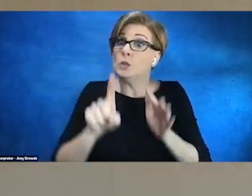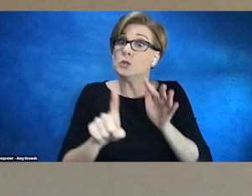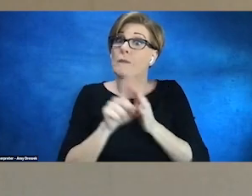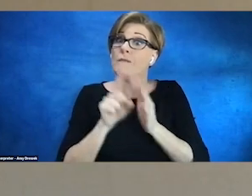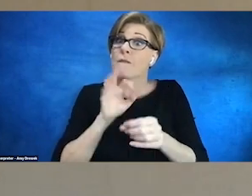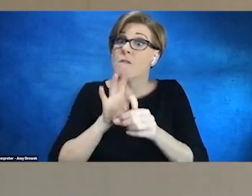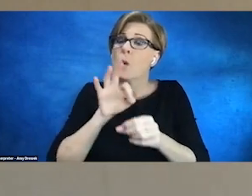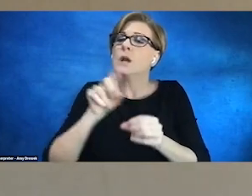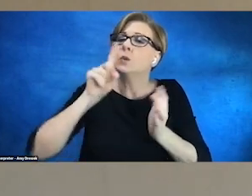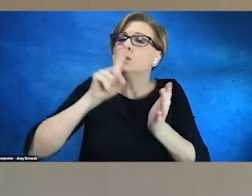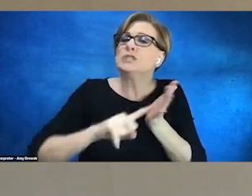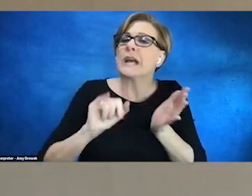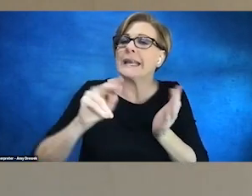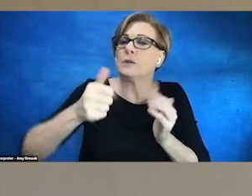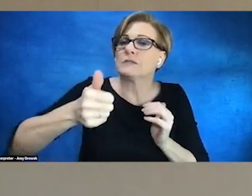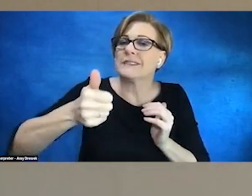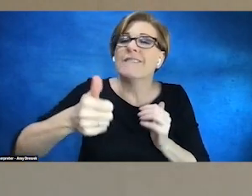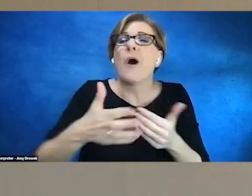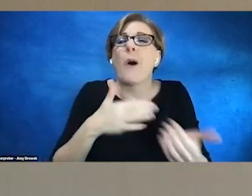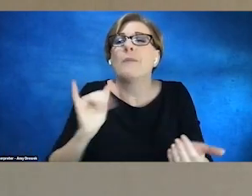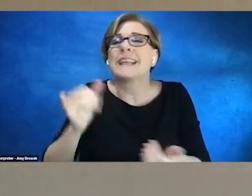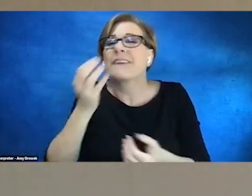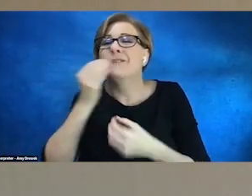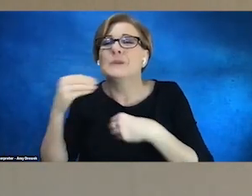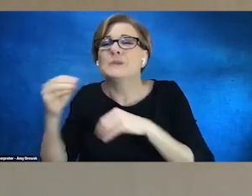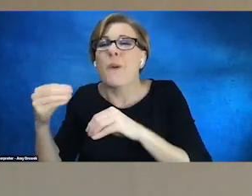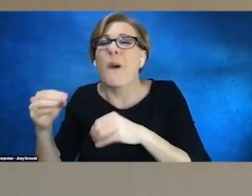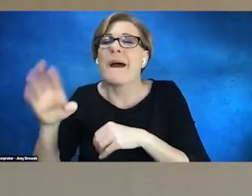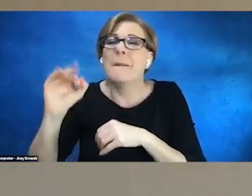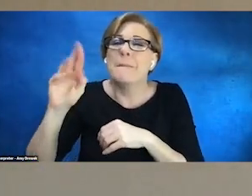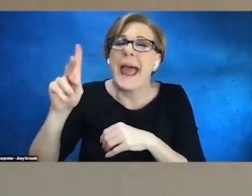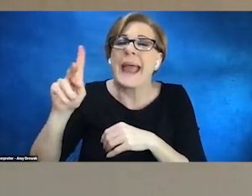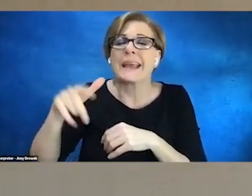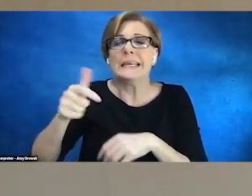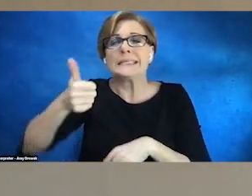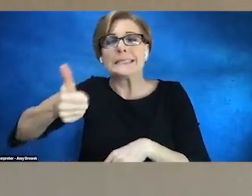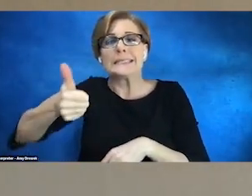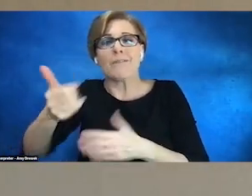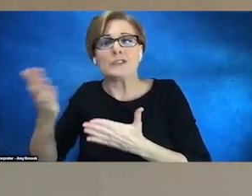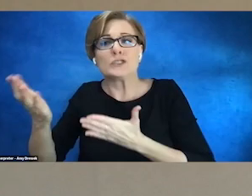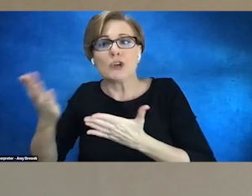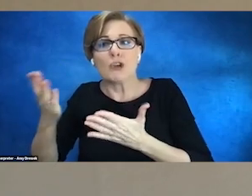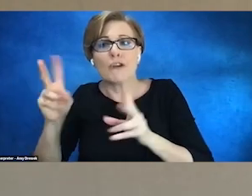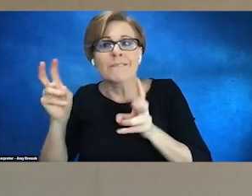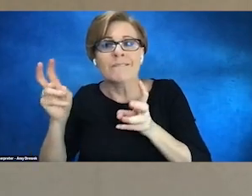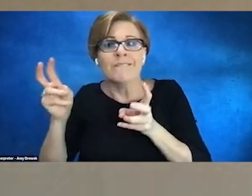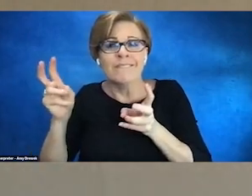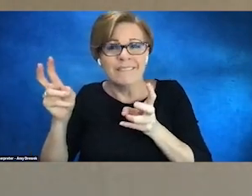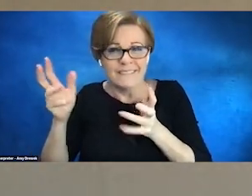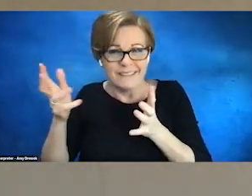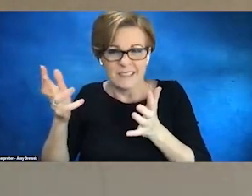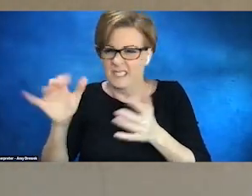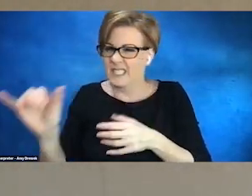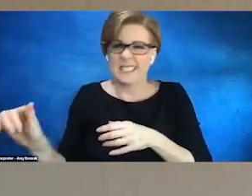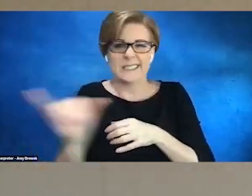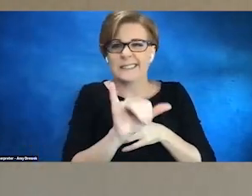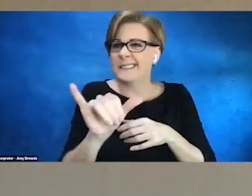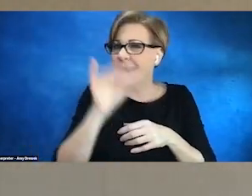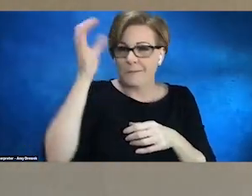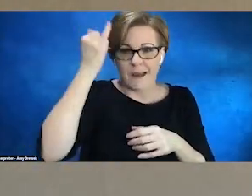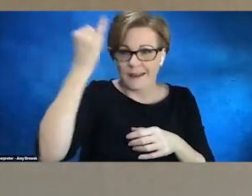in so if you think of your Supermarket your Banks or other entities they're all implementing these